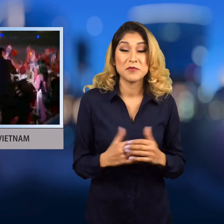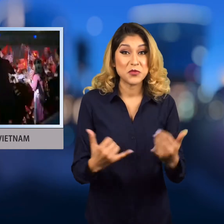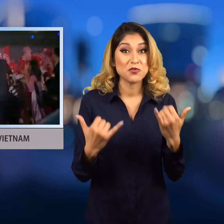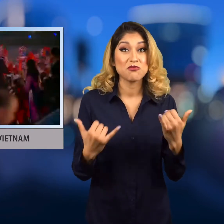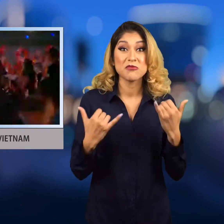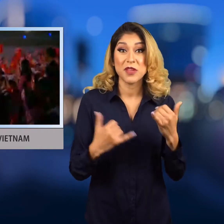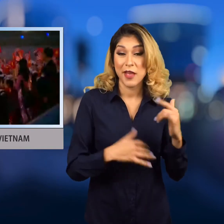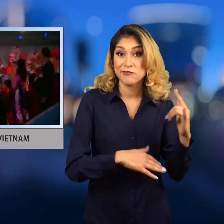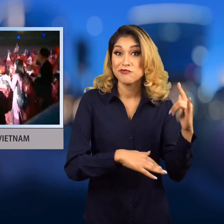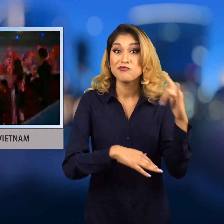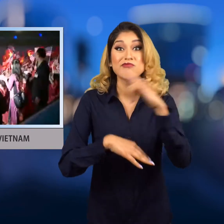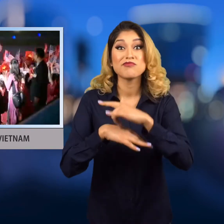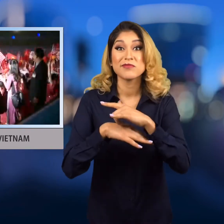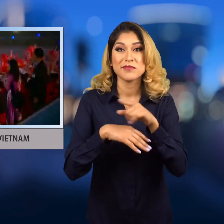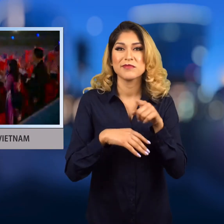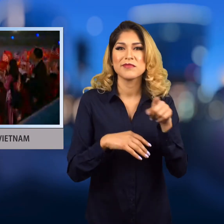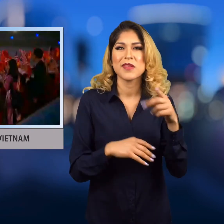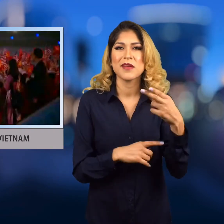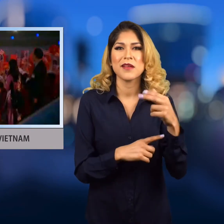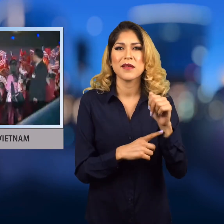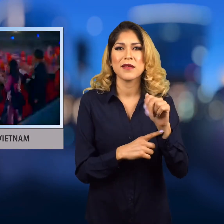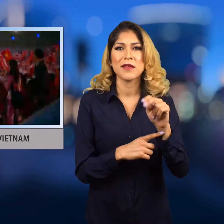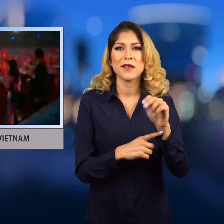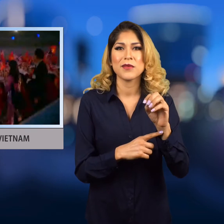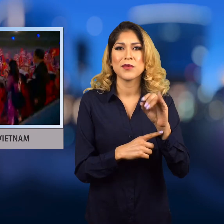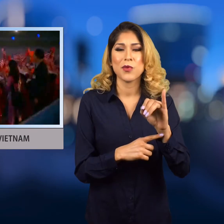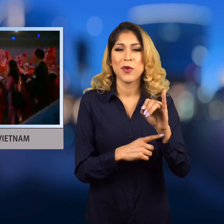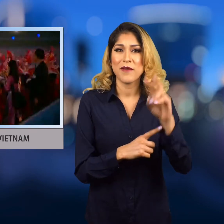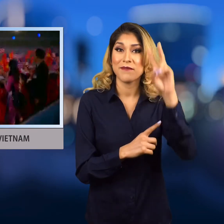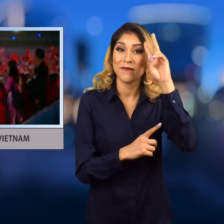Today he was in Hanoi Vietnam.